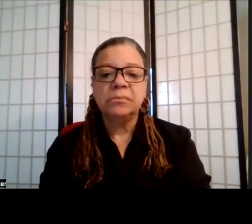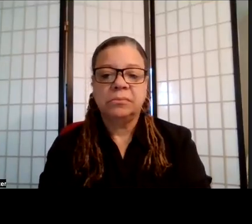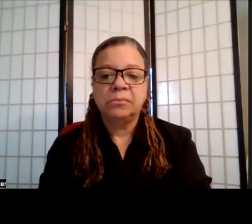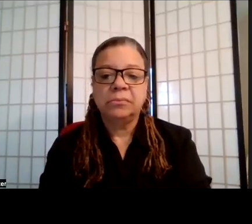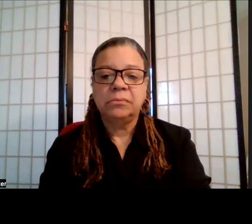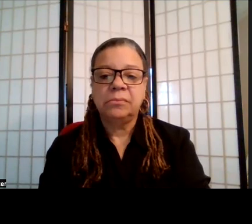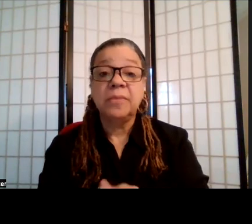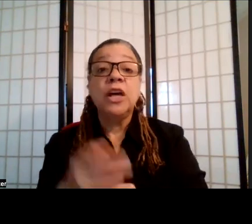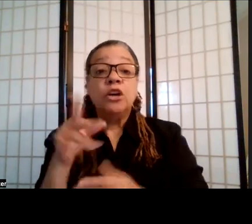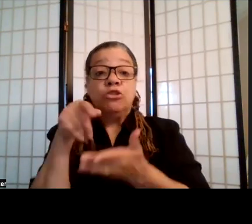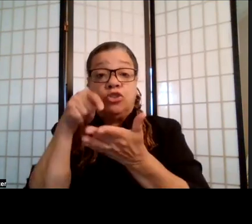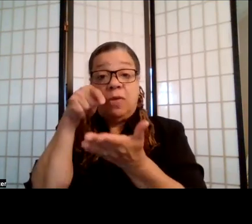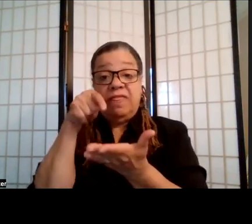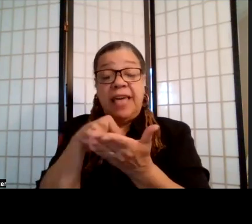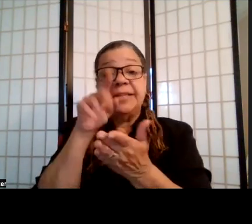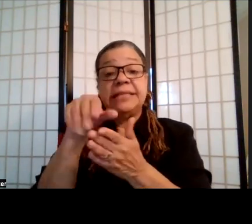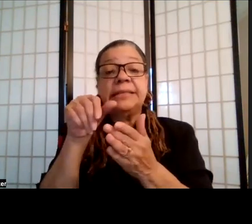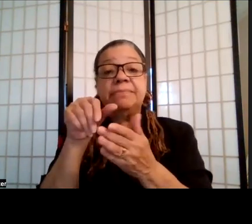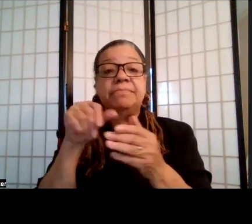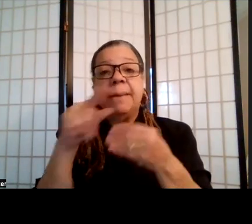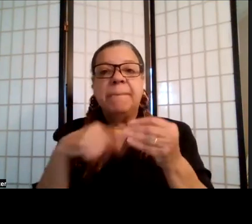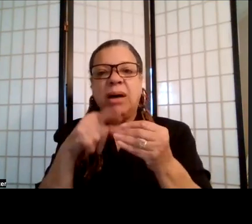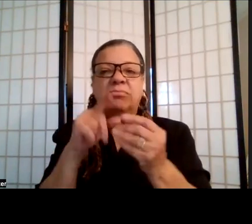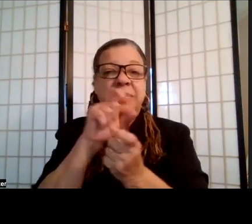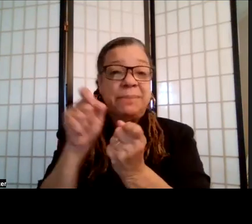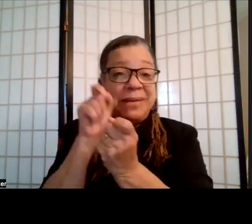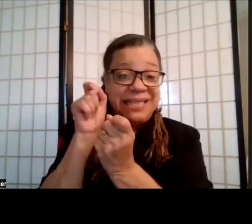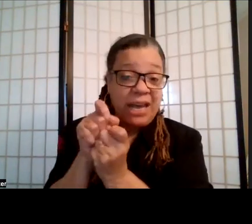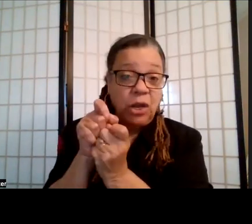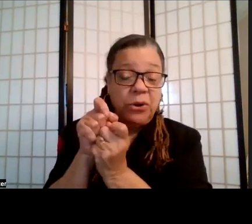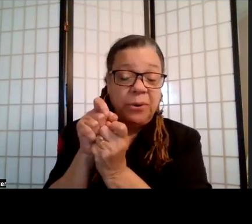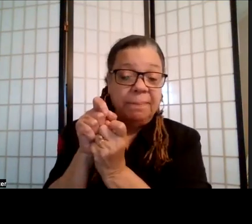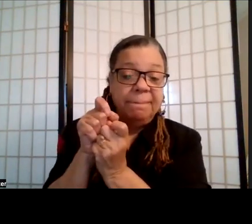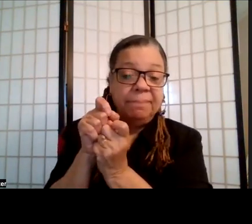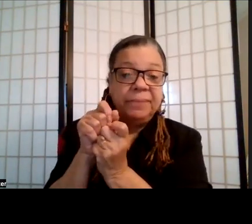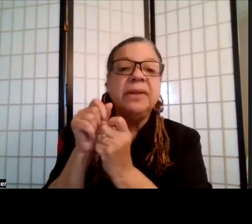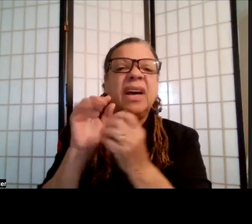So this is about a particular sort of community, in--